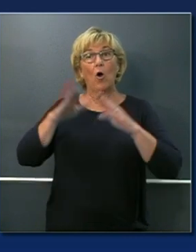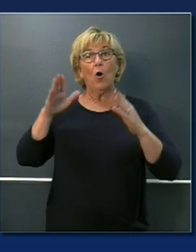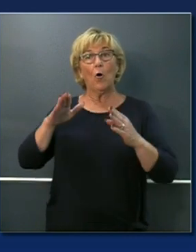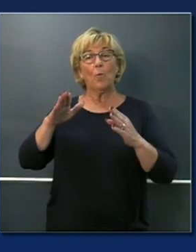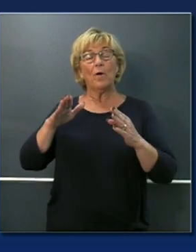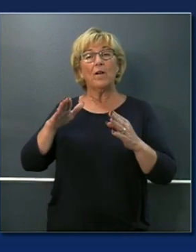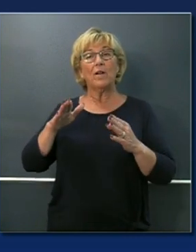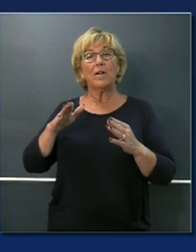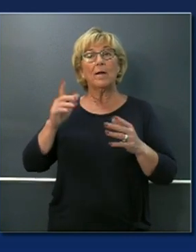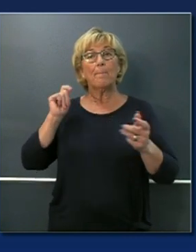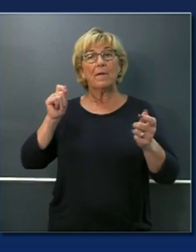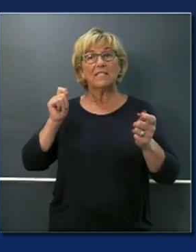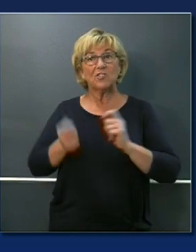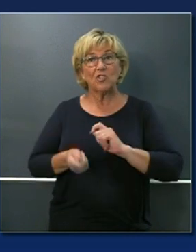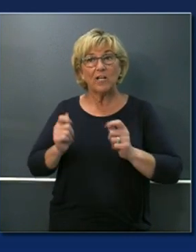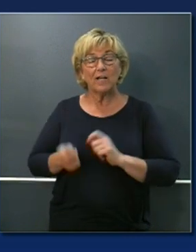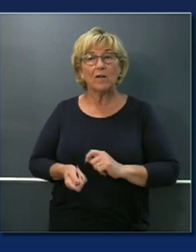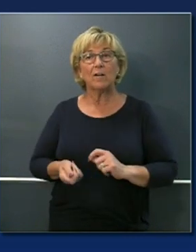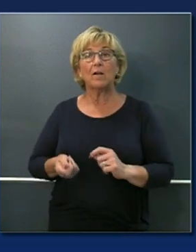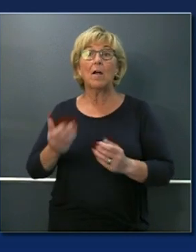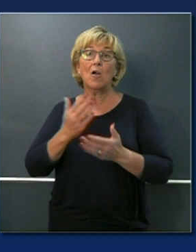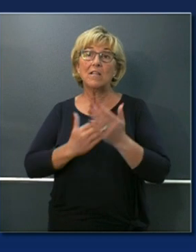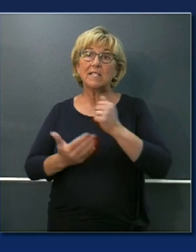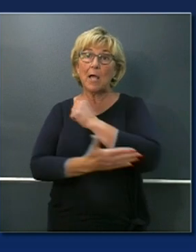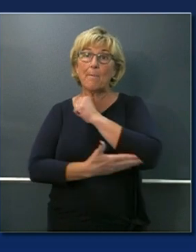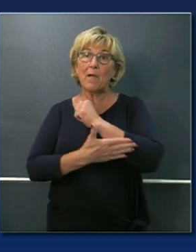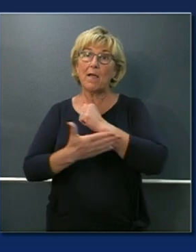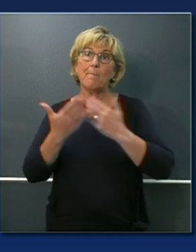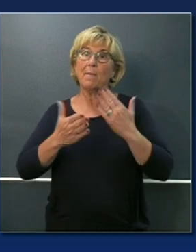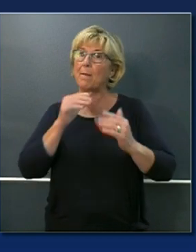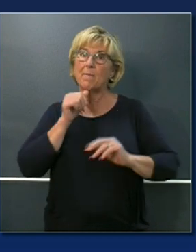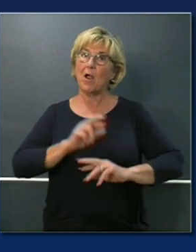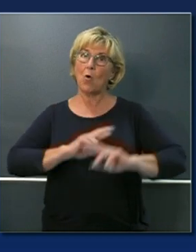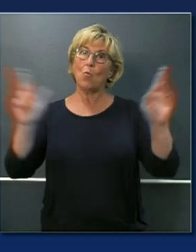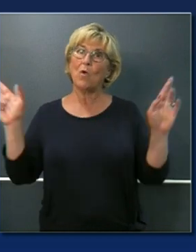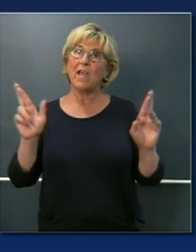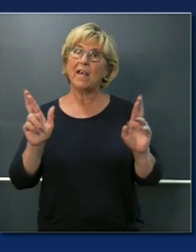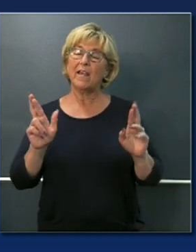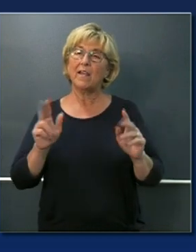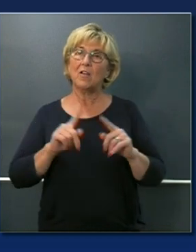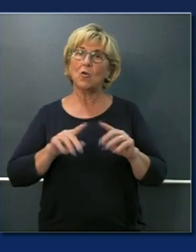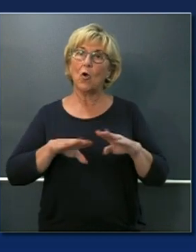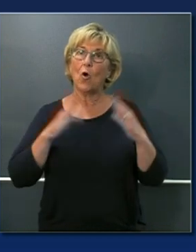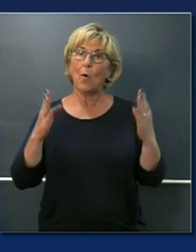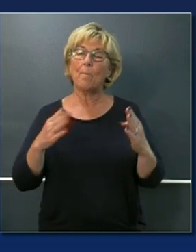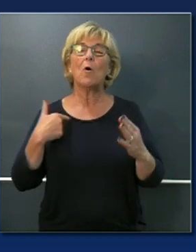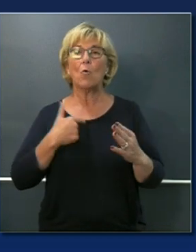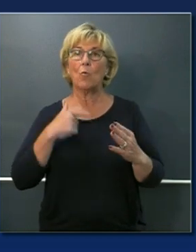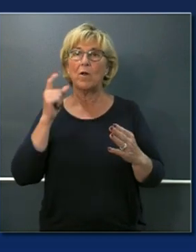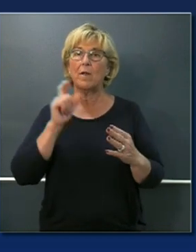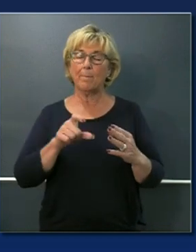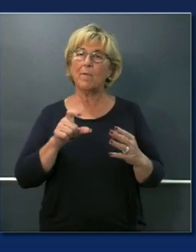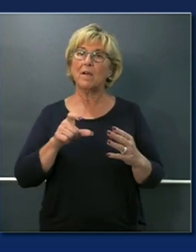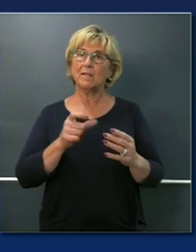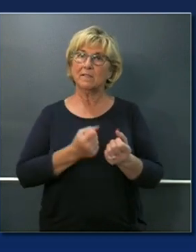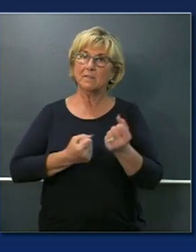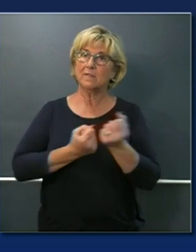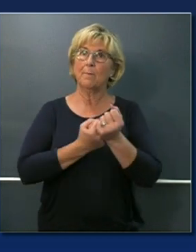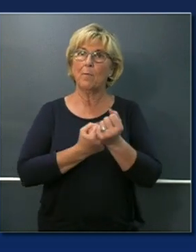THAT THEY FELT IT WAS IMPORTANT TO BE STRICTER. WE APPRECIATE AND THINK THAT IS THE RIGHT THING WHEN LOCAL HEALTH OFFICERS UNDERSTAND THE NEEDS OF THE COMMUNITY THAT THEY ACT APPROPRIATELY. SIMILARLY HERE AS WE LIFT AND